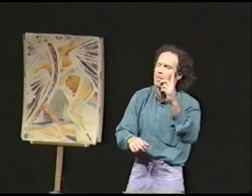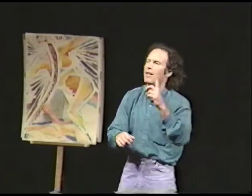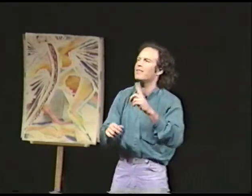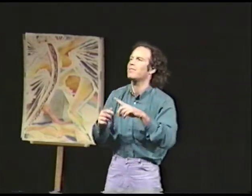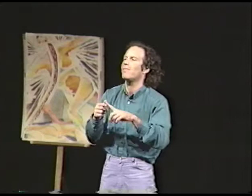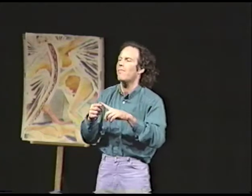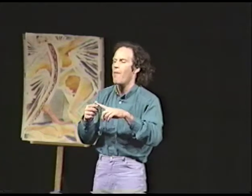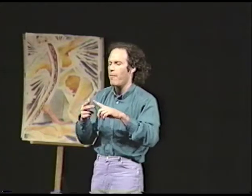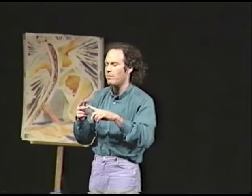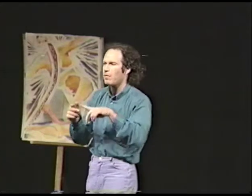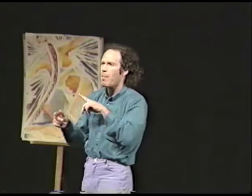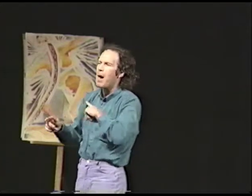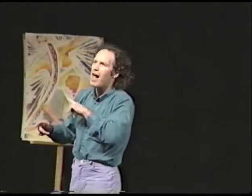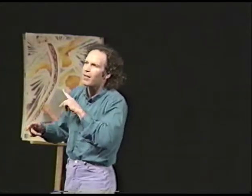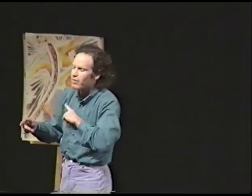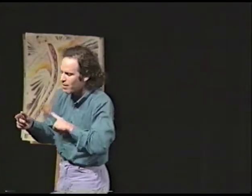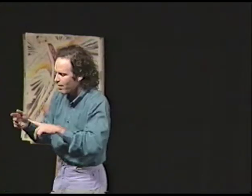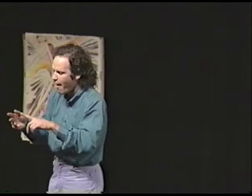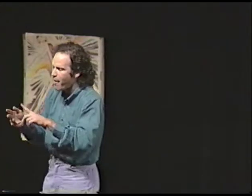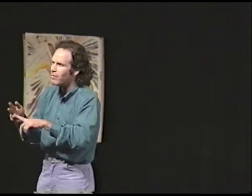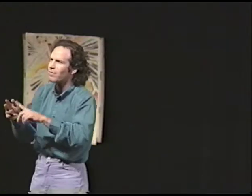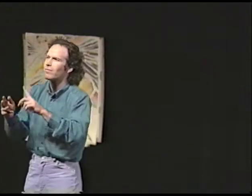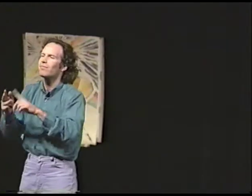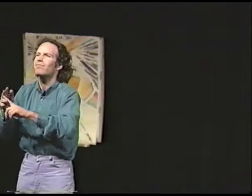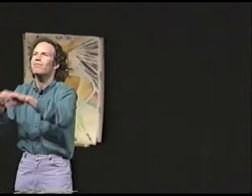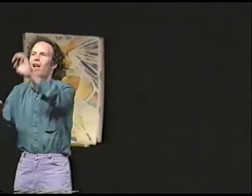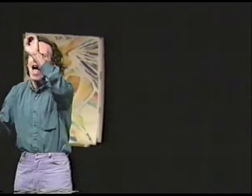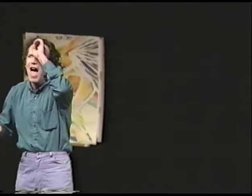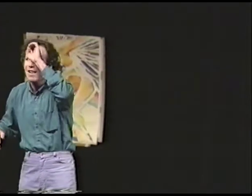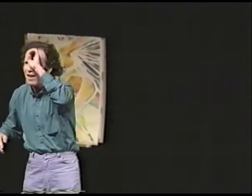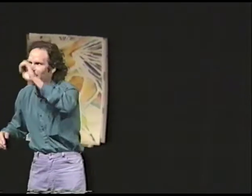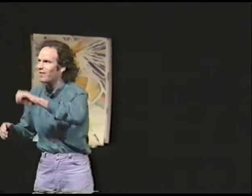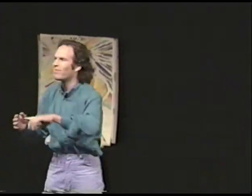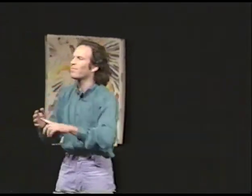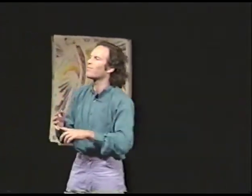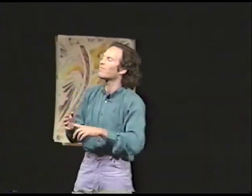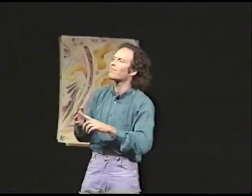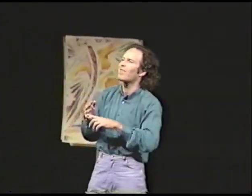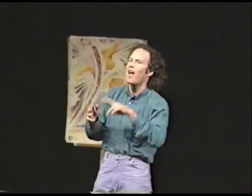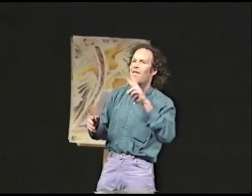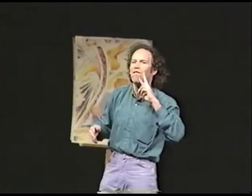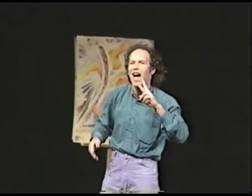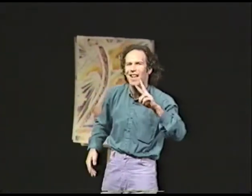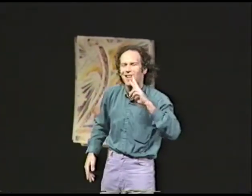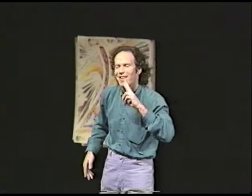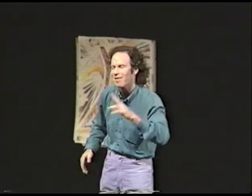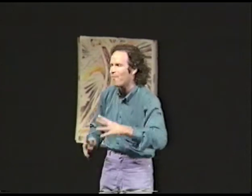Peter Cook, Debbie Rennie, Patrick Grable, Ella Mae Lentz,